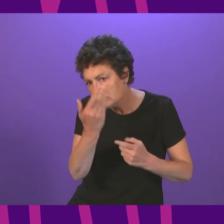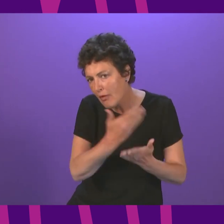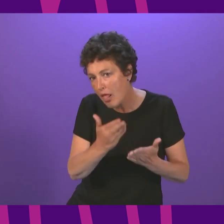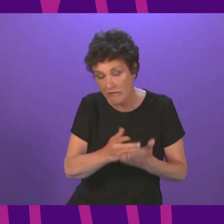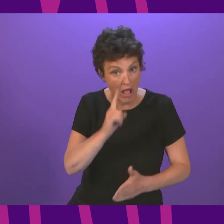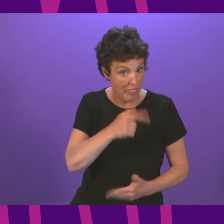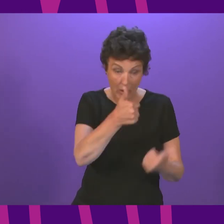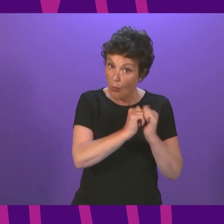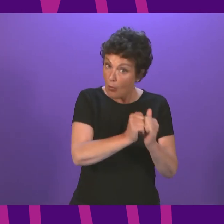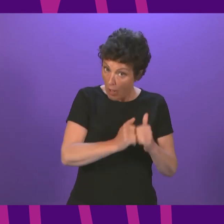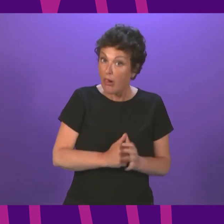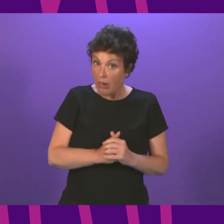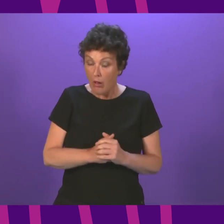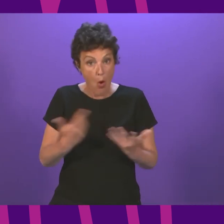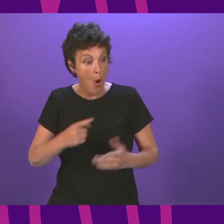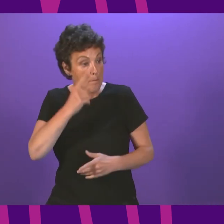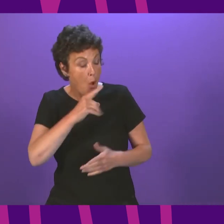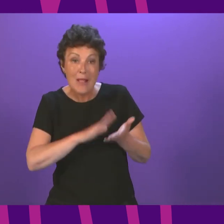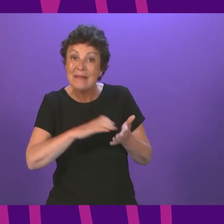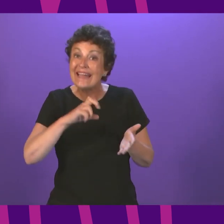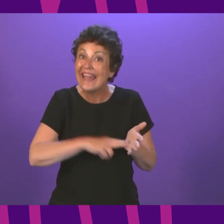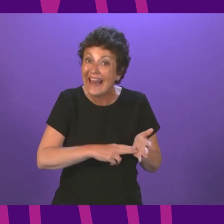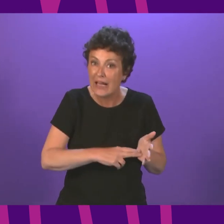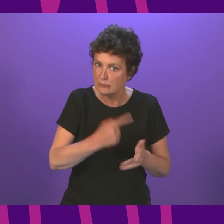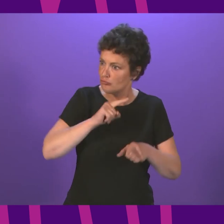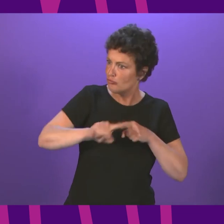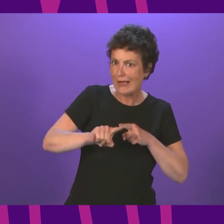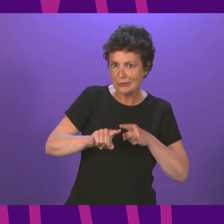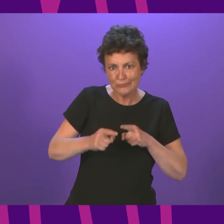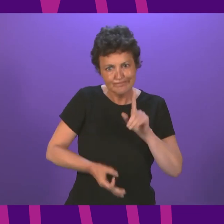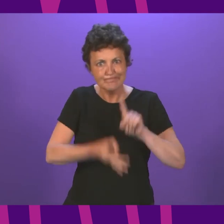Students now have the same rights as other tenants and that should continue after the